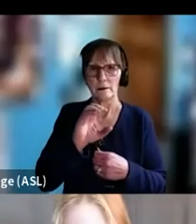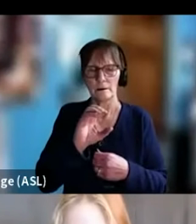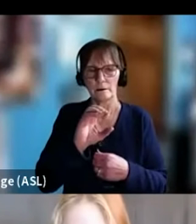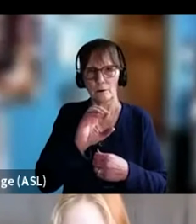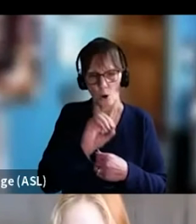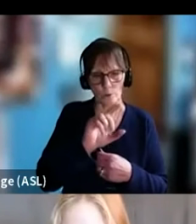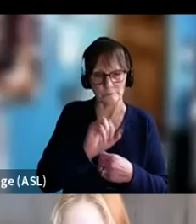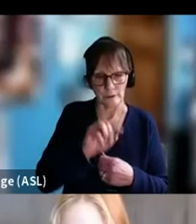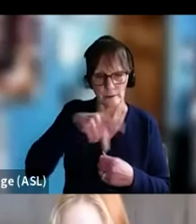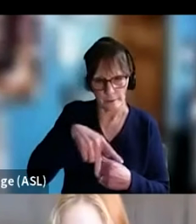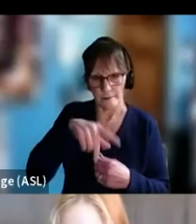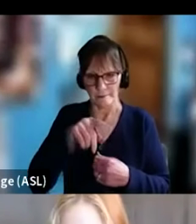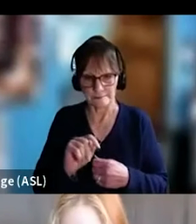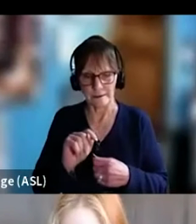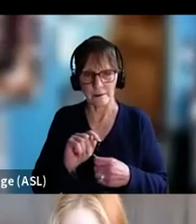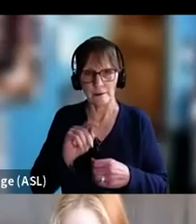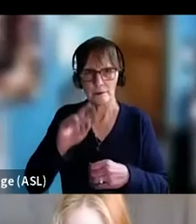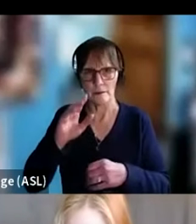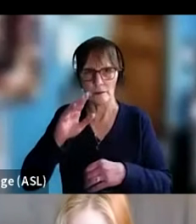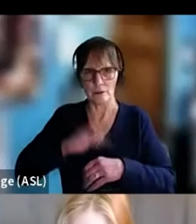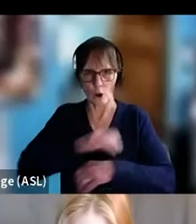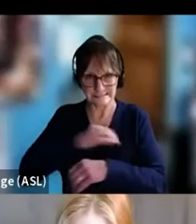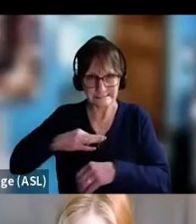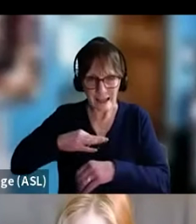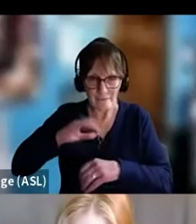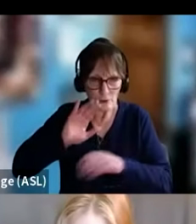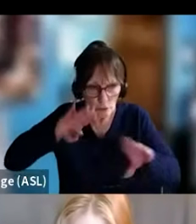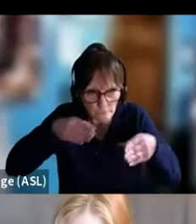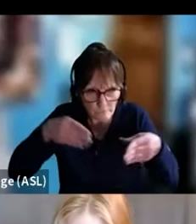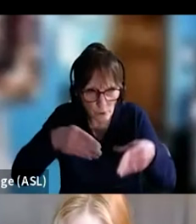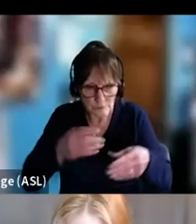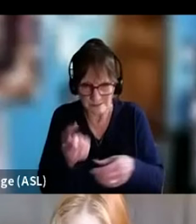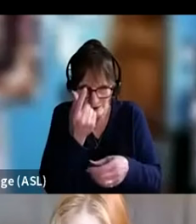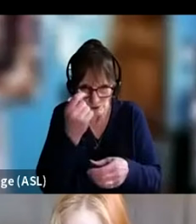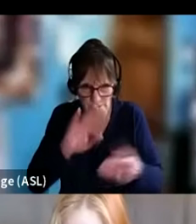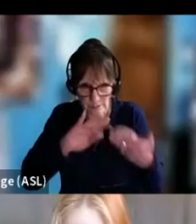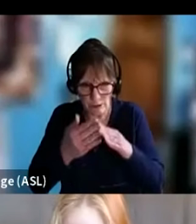that are really focused and know how to do these things and understand the community that they're working with.